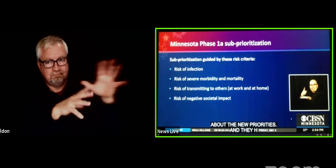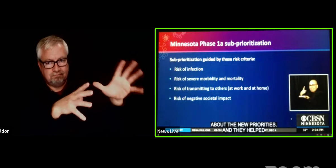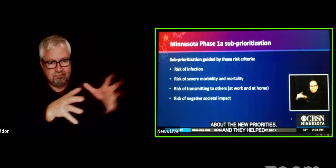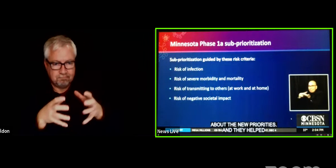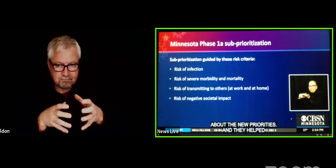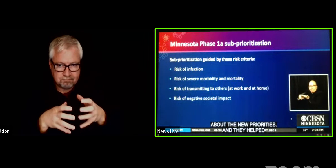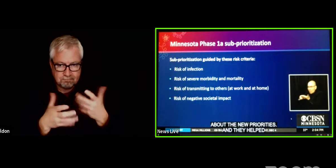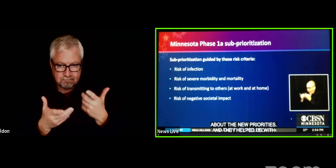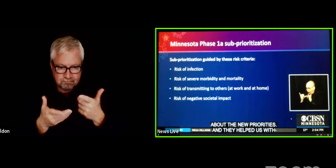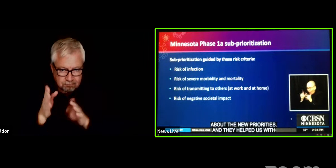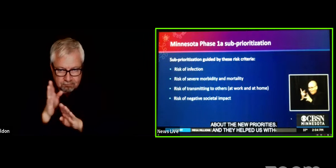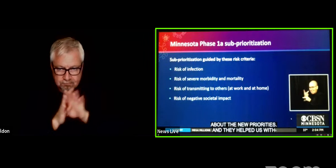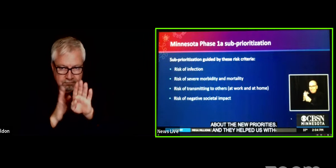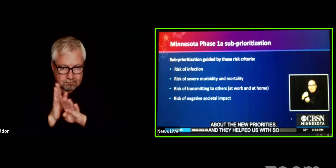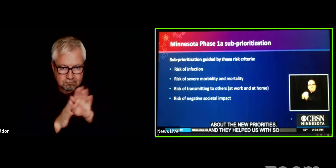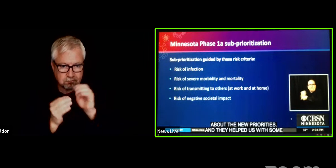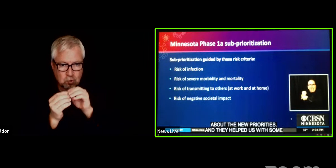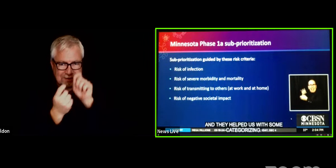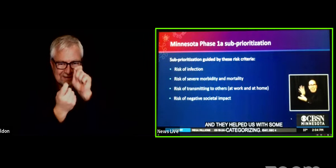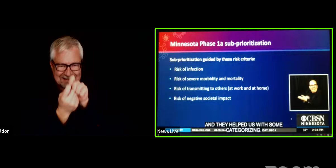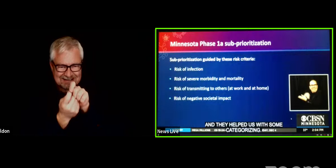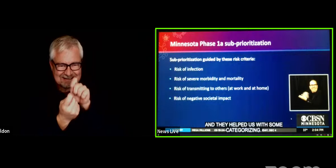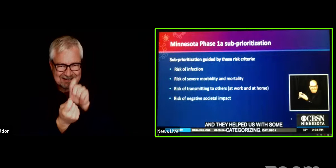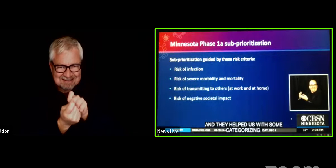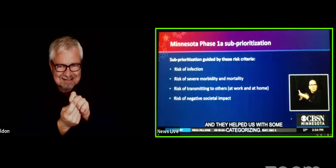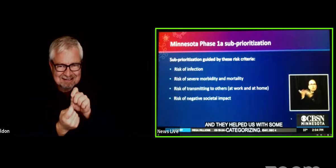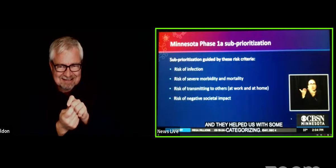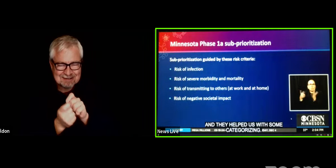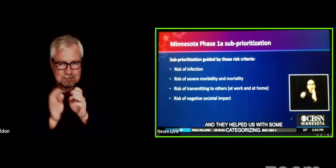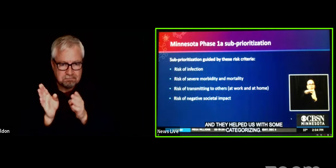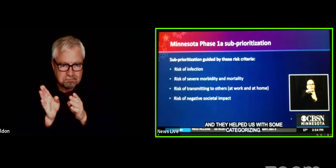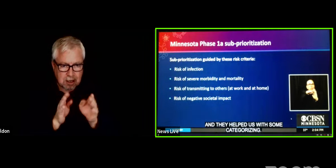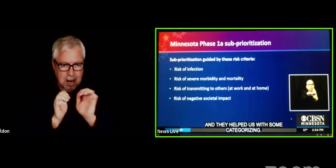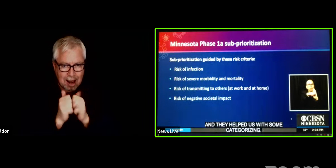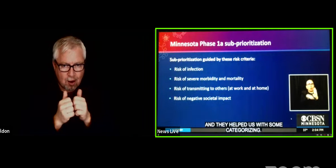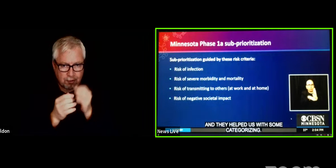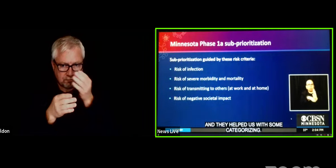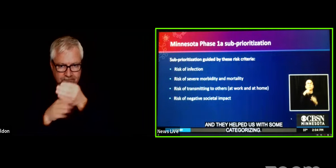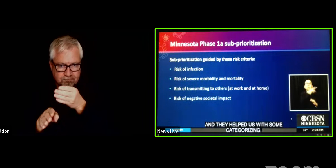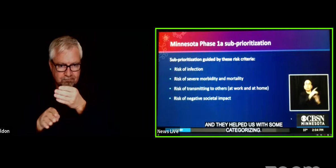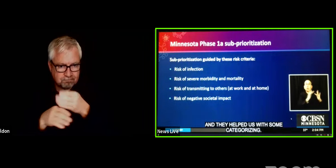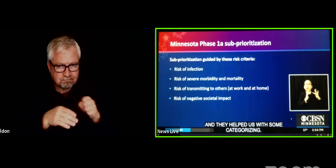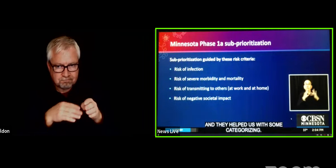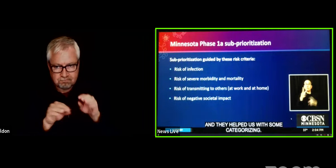TOGETHER IS POSTED ON OUR WEBSITE, SO I'LL BE GOING OVER SOME OF THE DETAILS BUT IF YOU WOULD LIKE TO SEE THE FULL